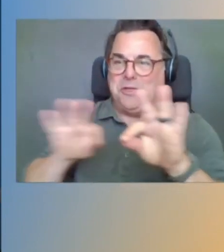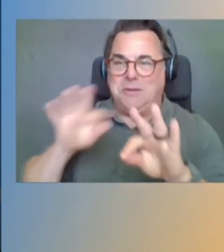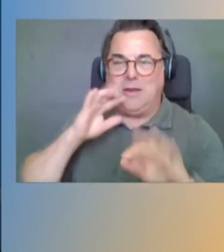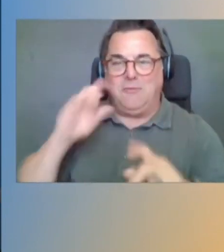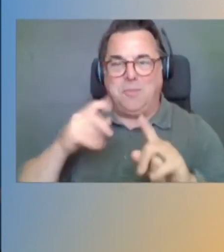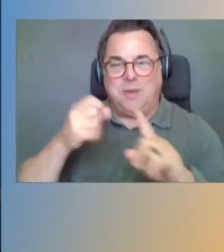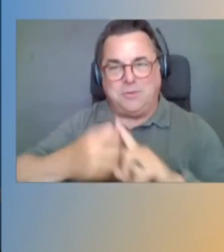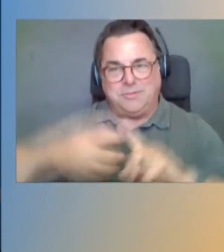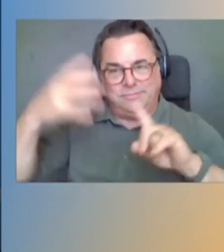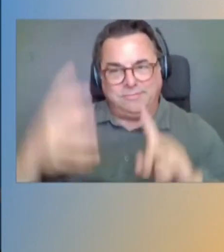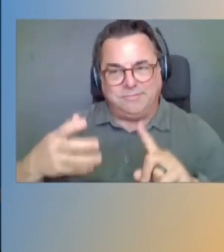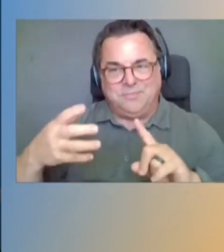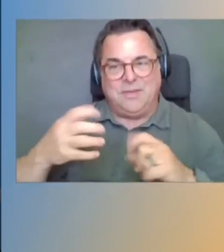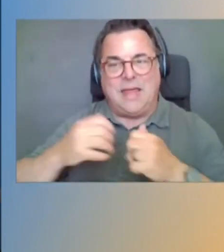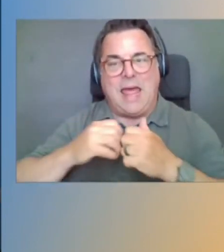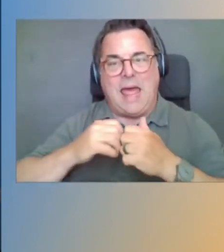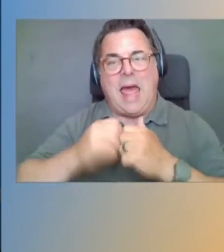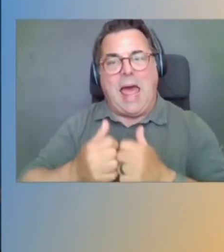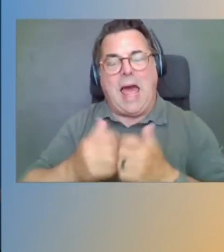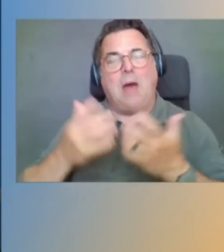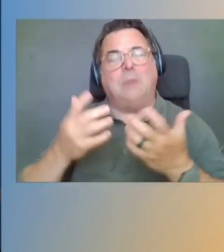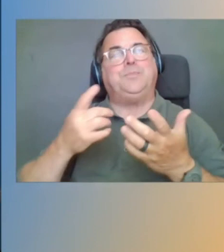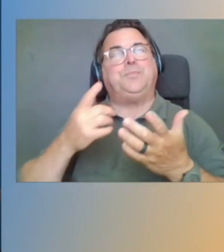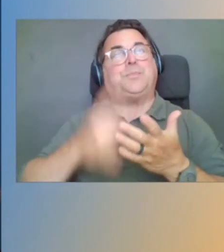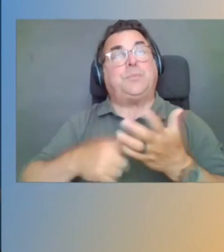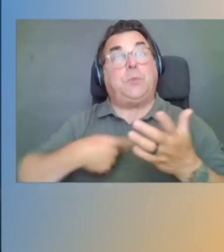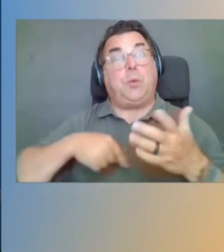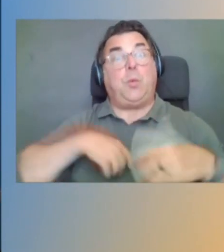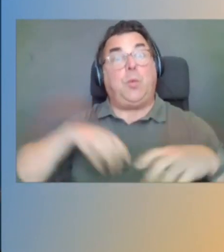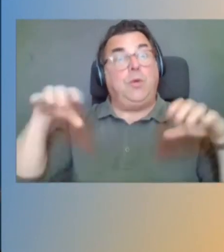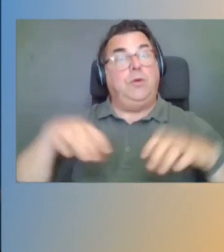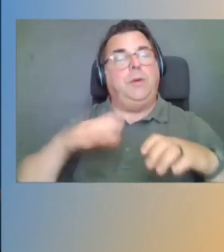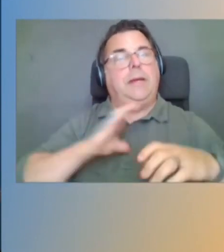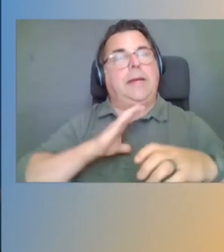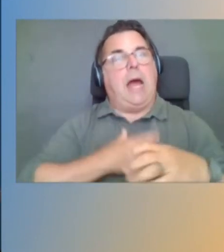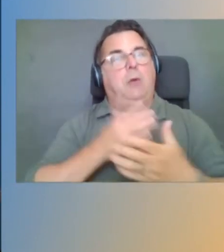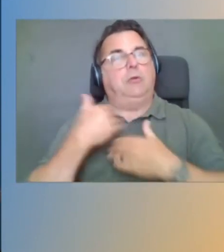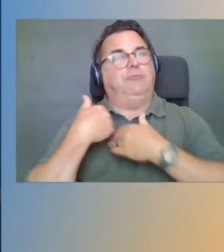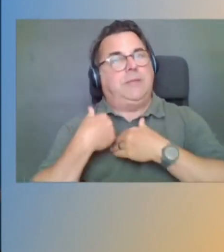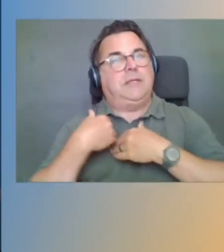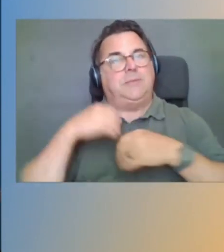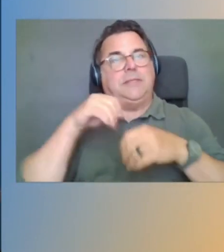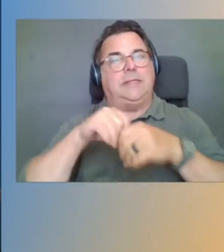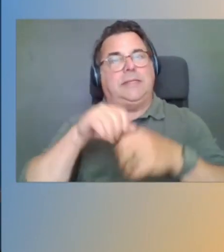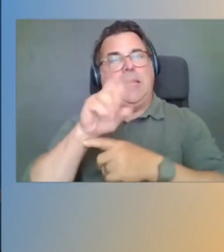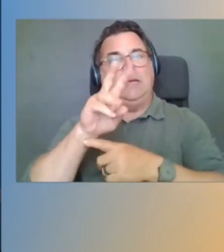what we're doing in our part at AWS to try to drive this forward.